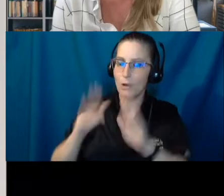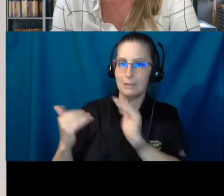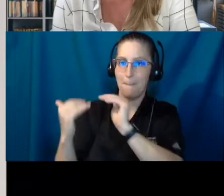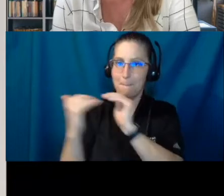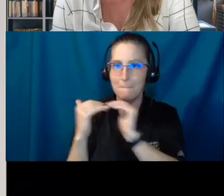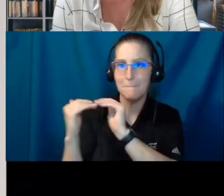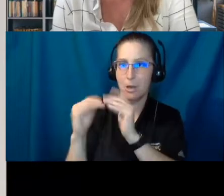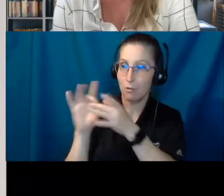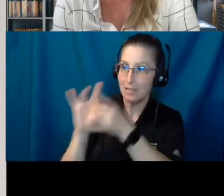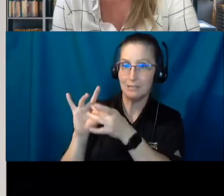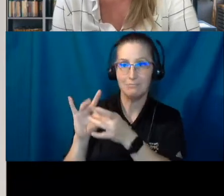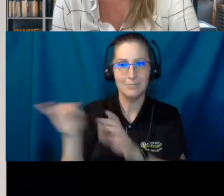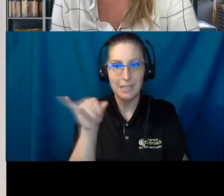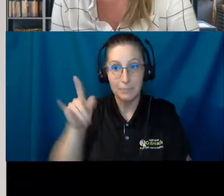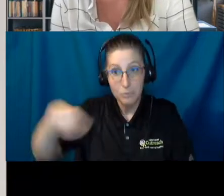like a lot of us seem to have.